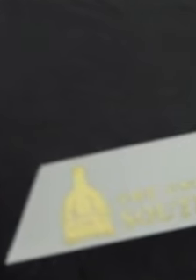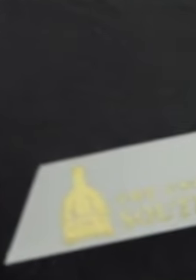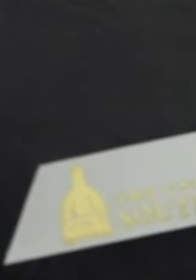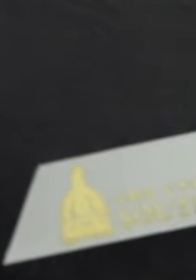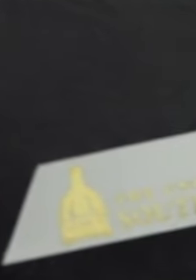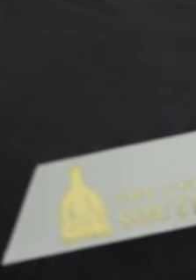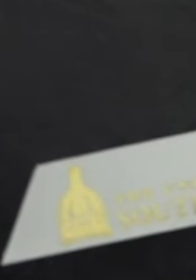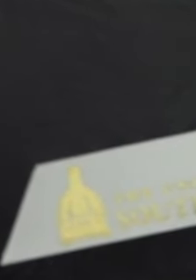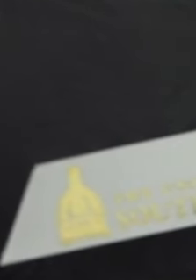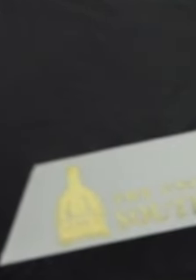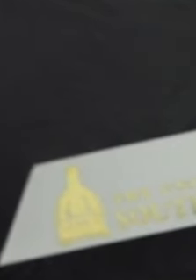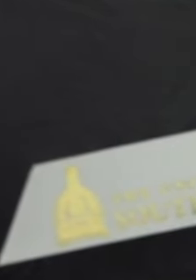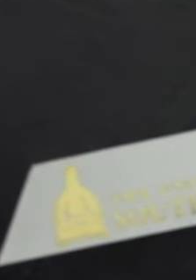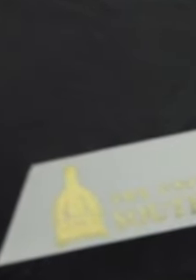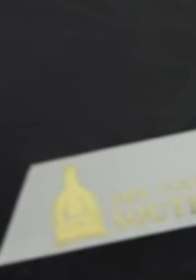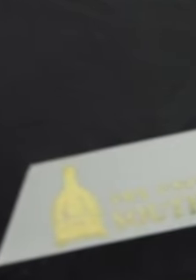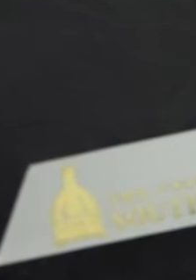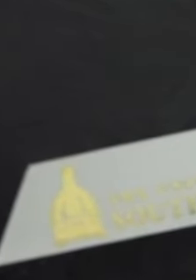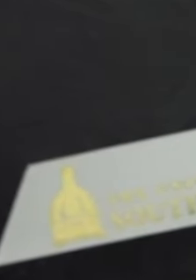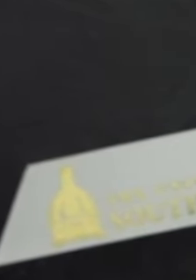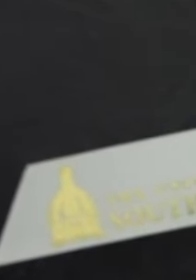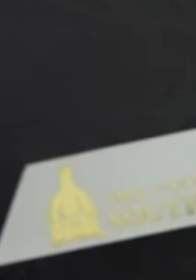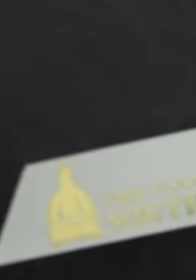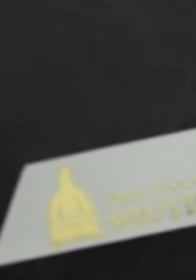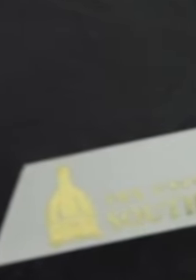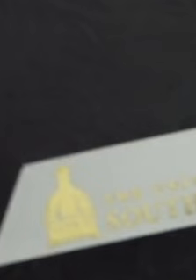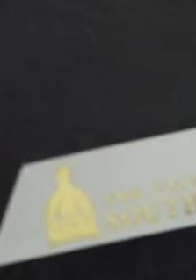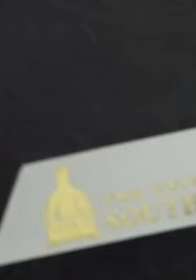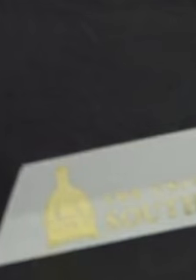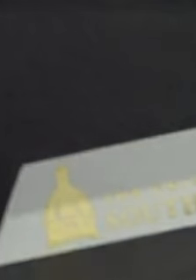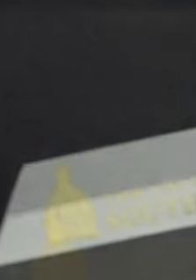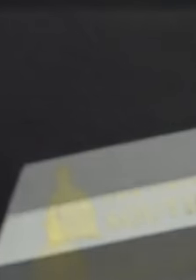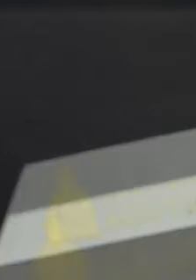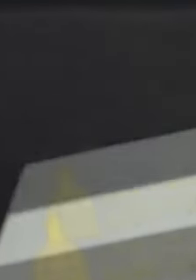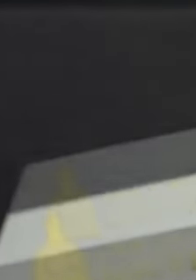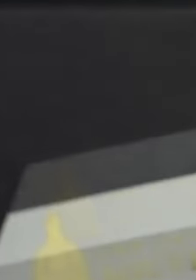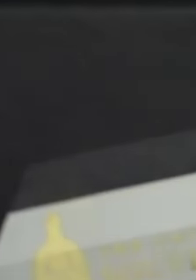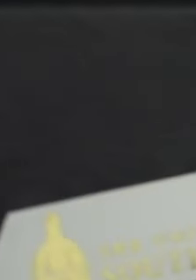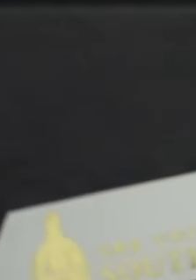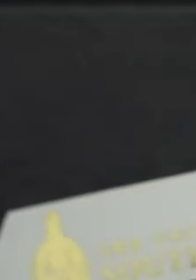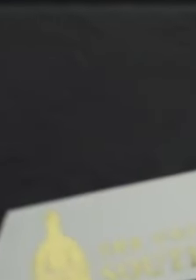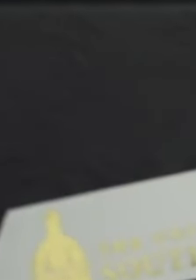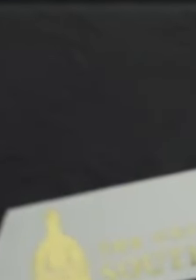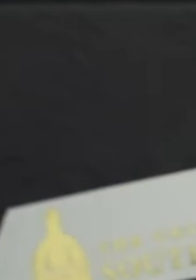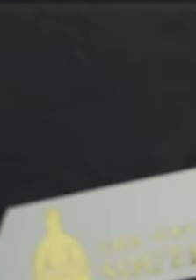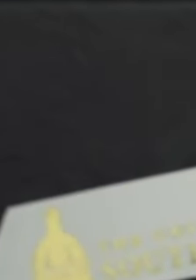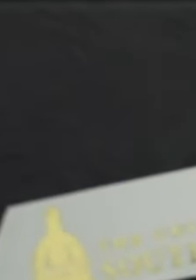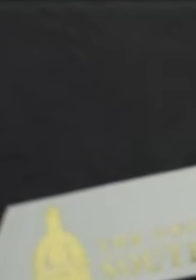which is a commemorative letter opener that you can now see on screen.